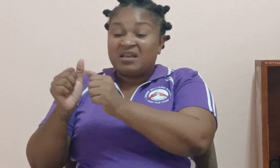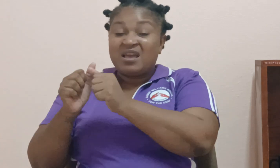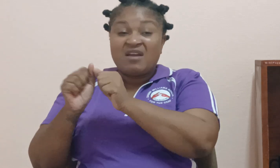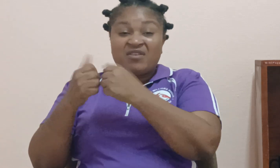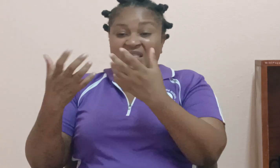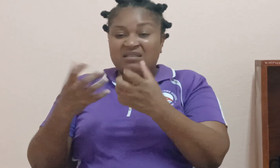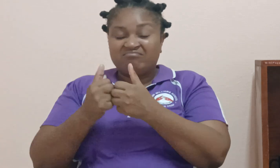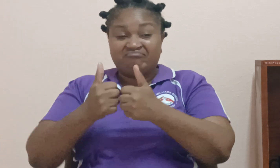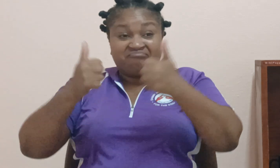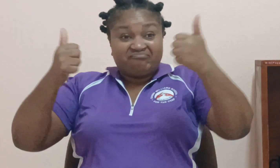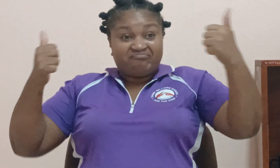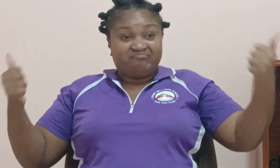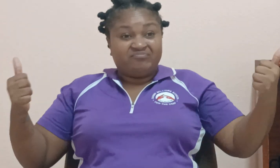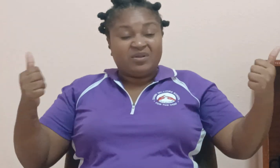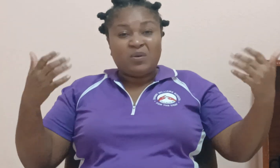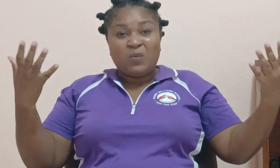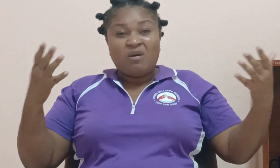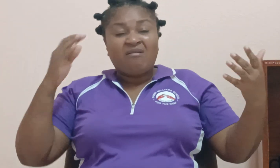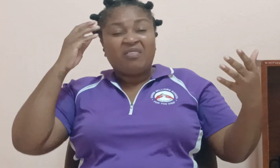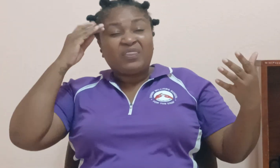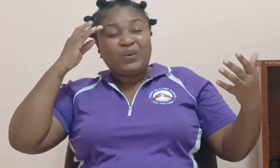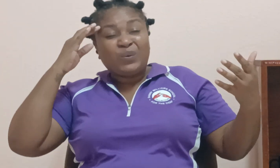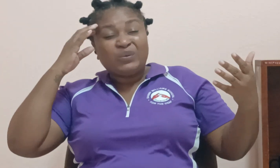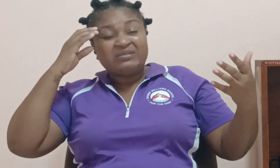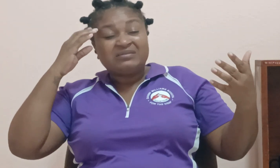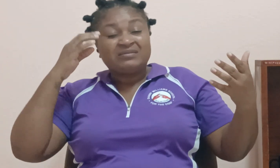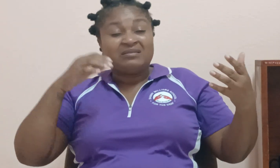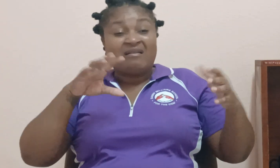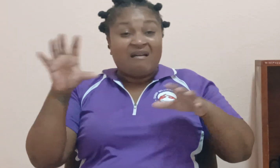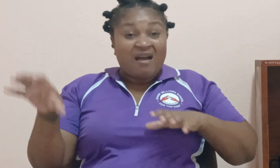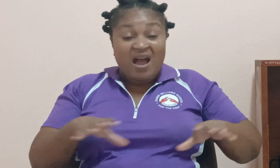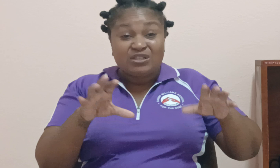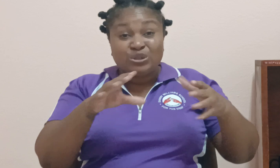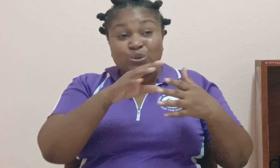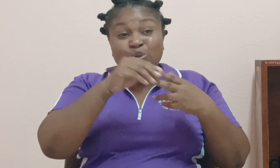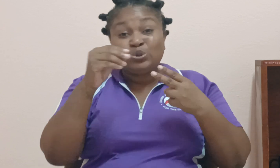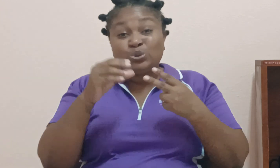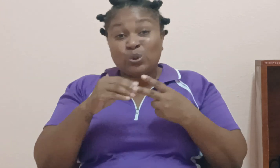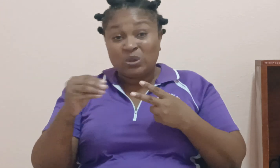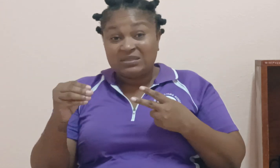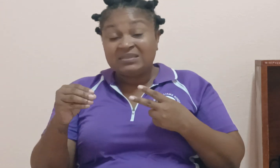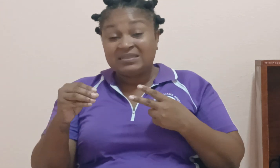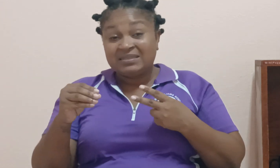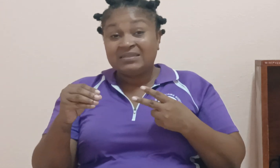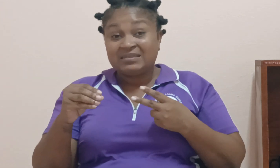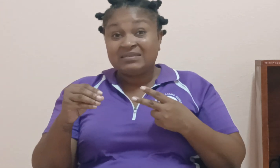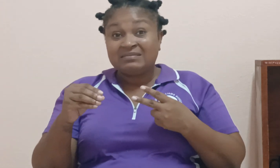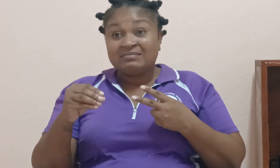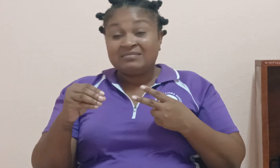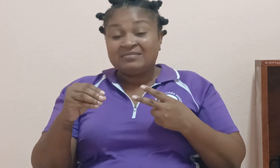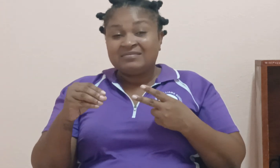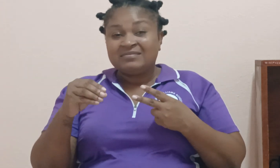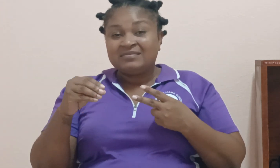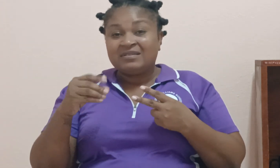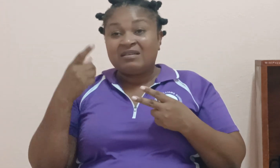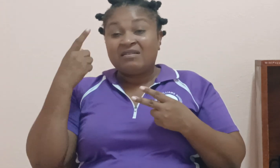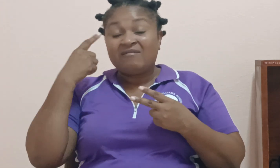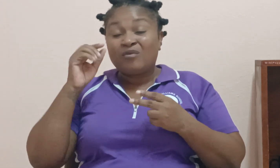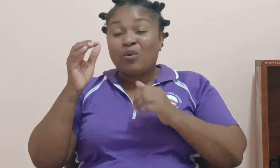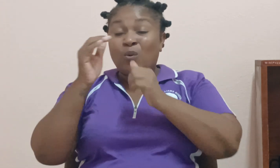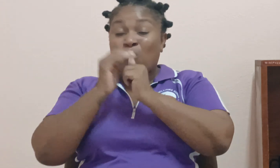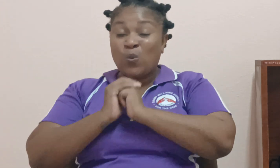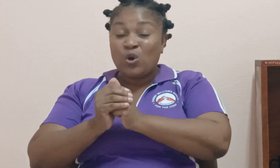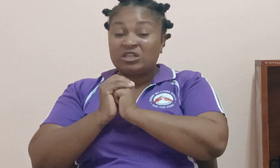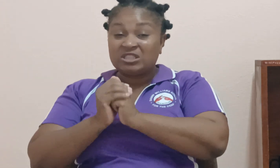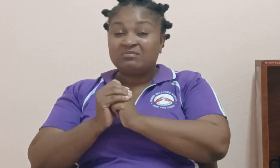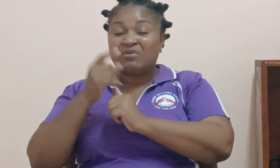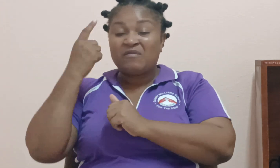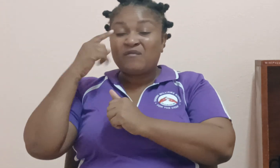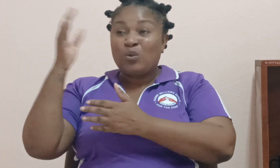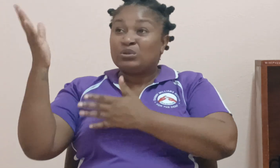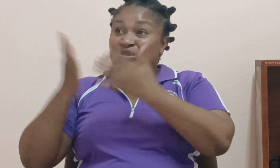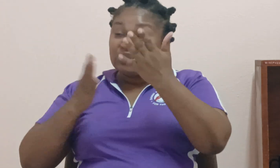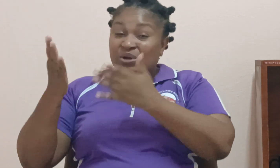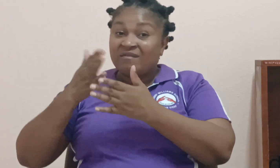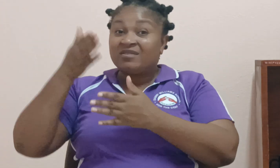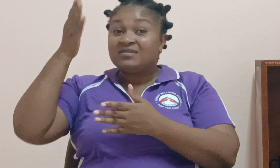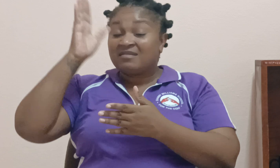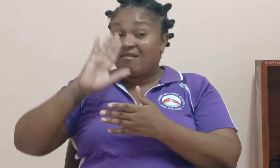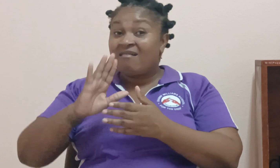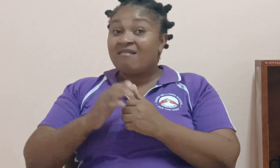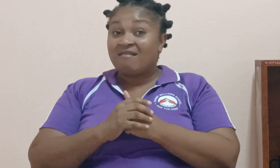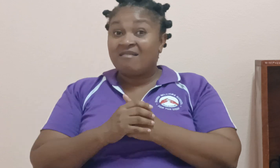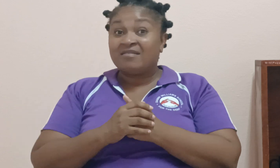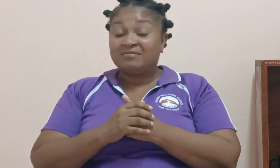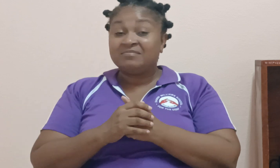(our thoughts, actions, attitudes and choices) to the worship and service of God.